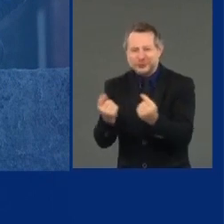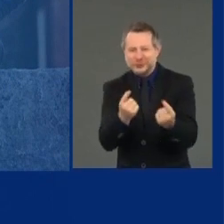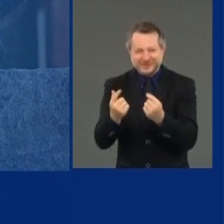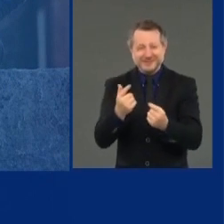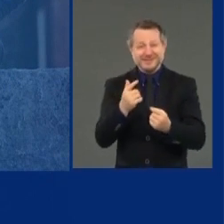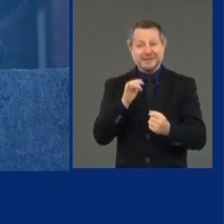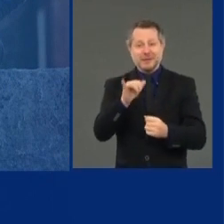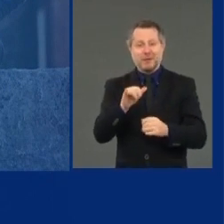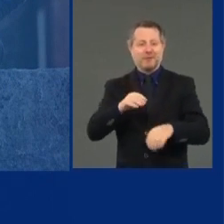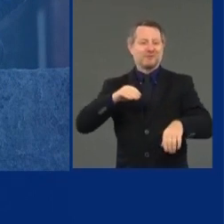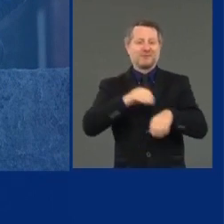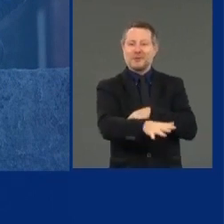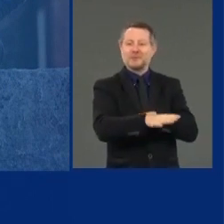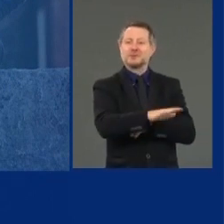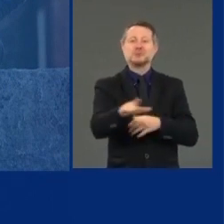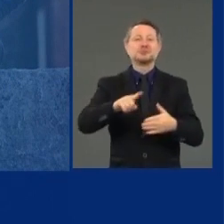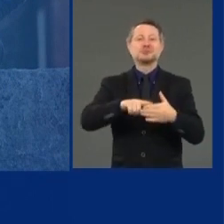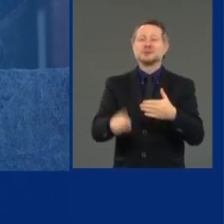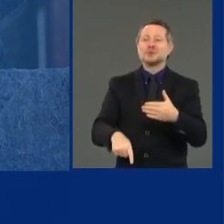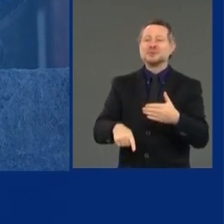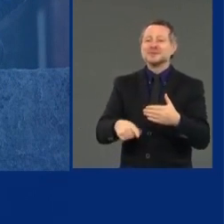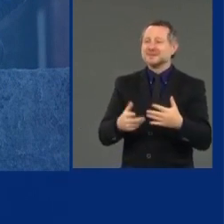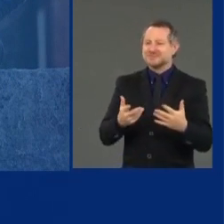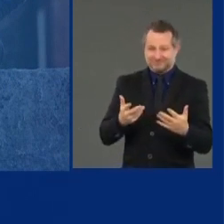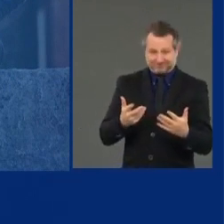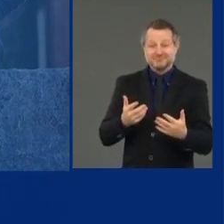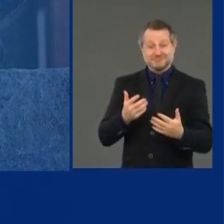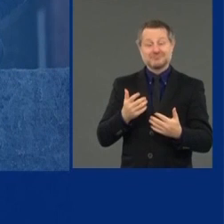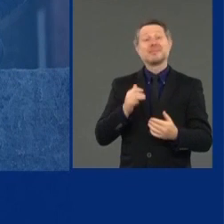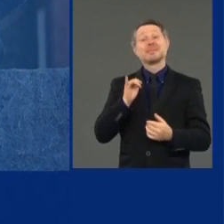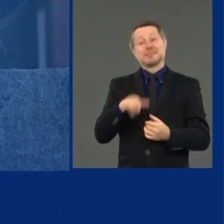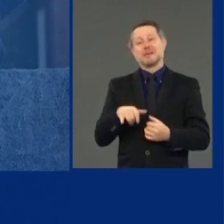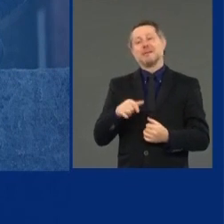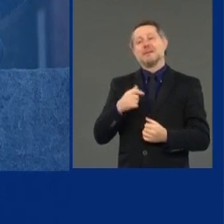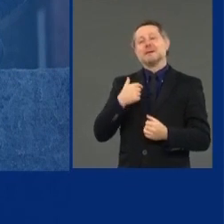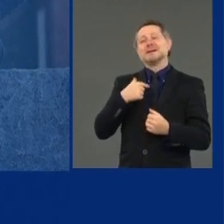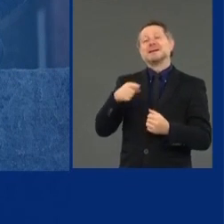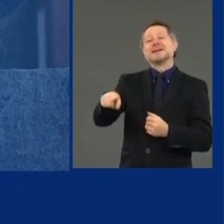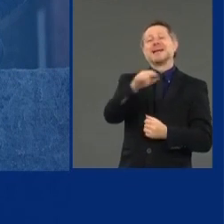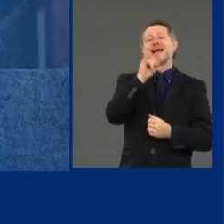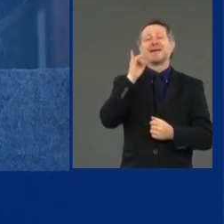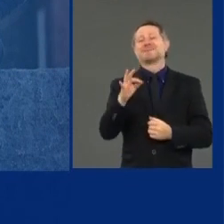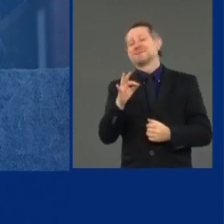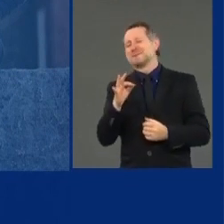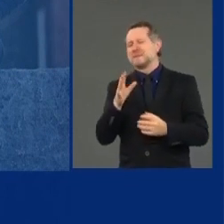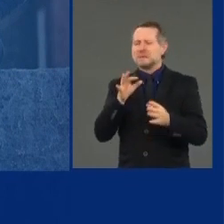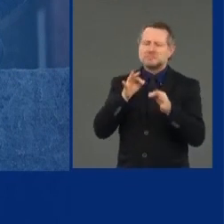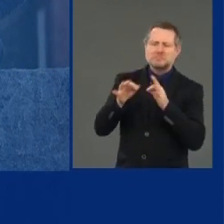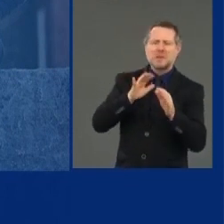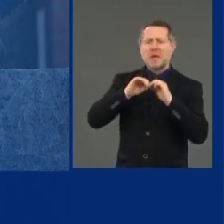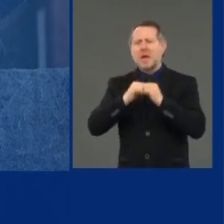WILL HAPPEN IS A FUNCTION OF WHAT WE DO AND THAT'S NOT JUST